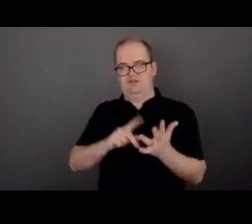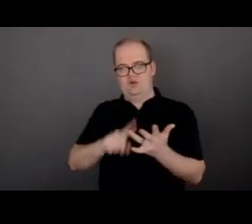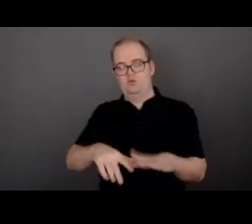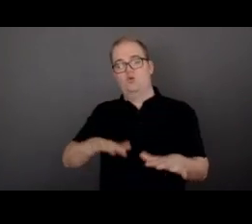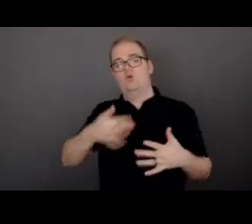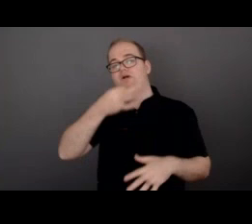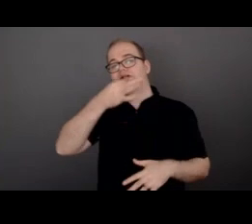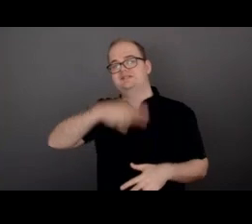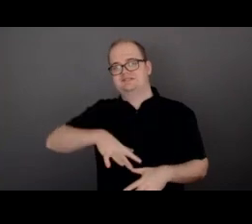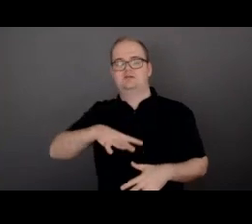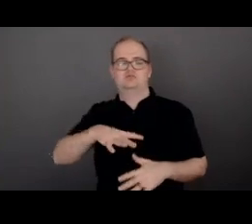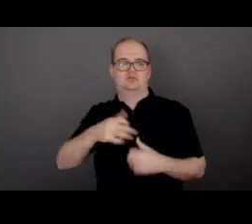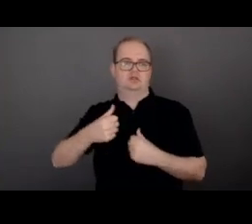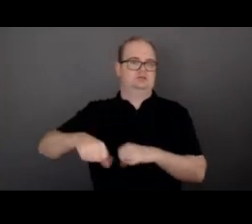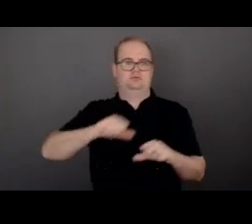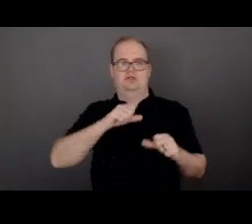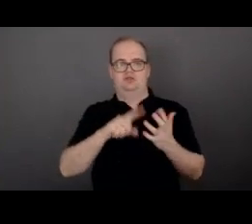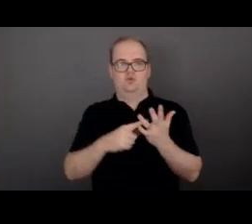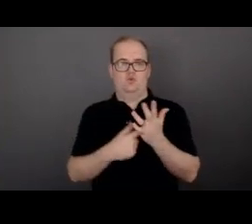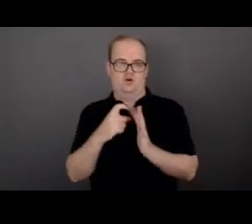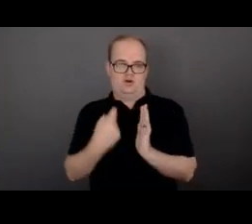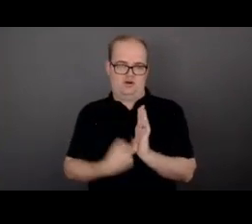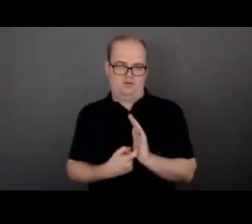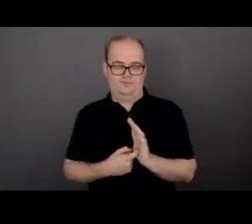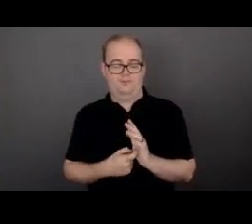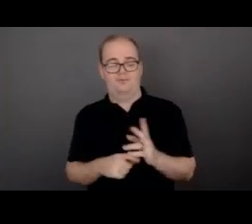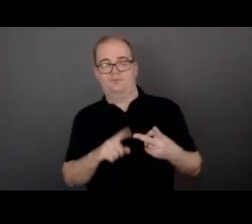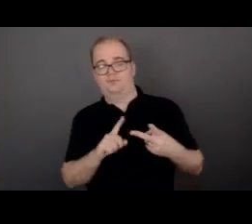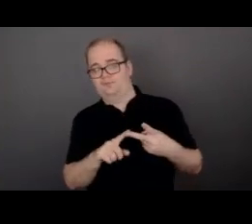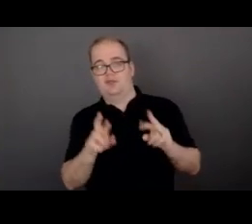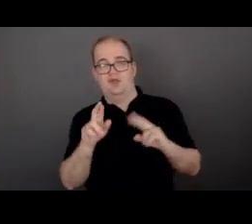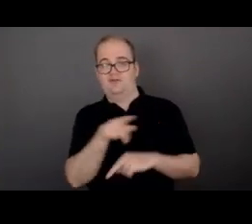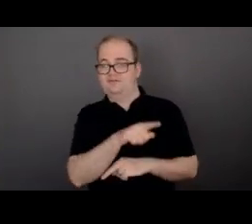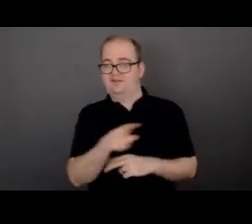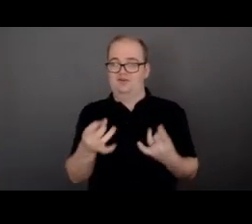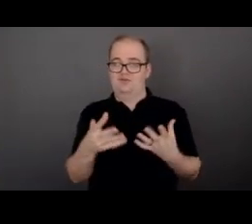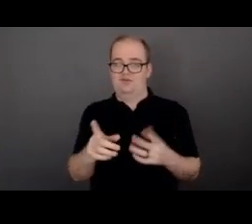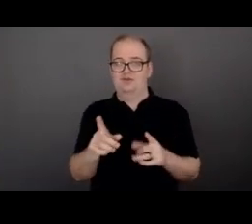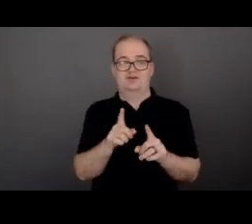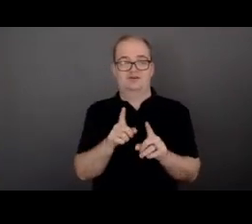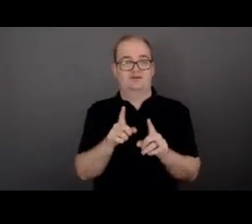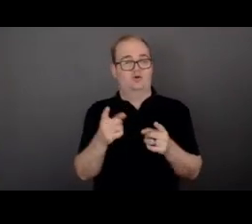Hopefully you are also aware now of some of our additional resources that are available